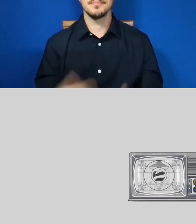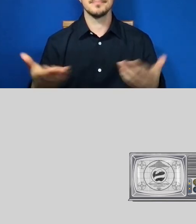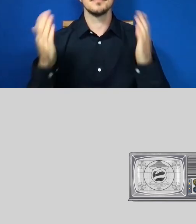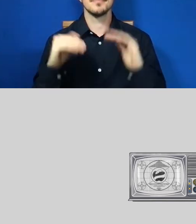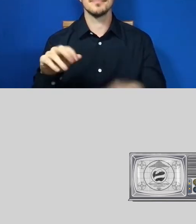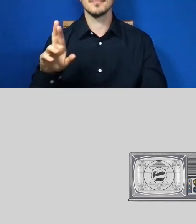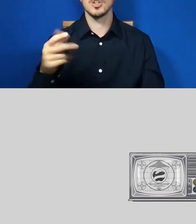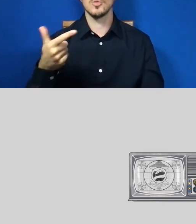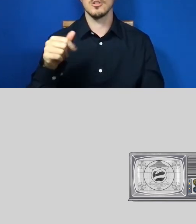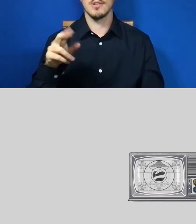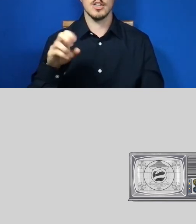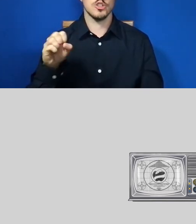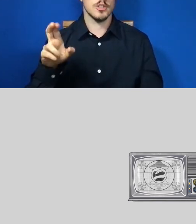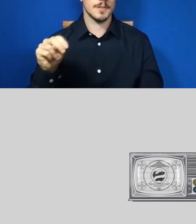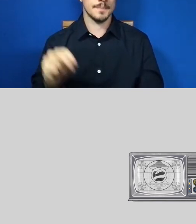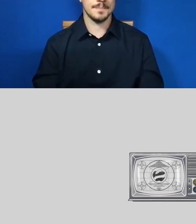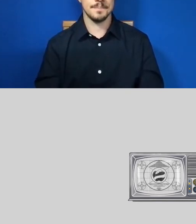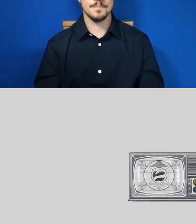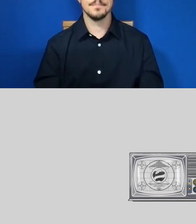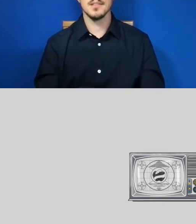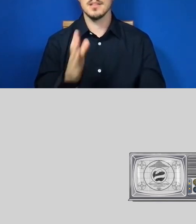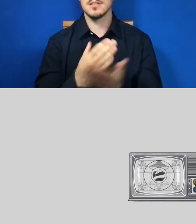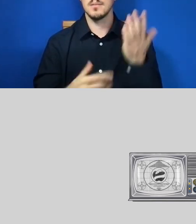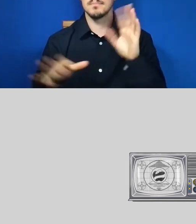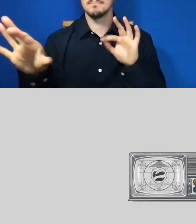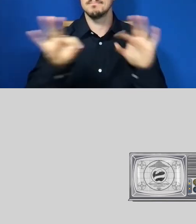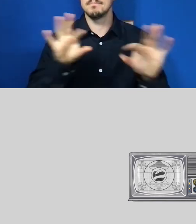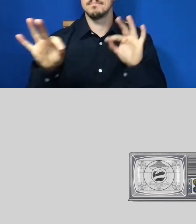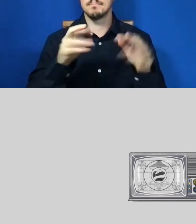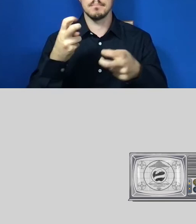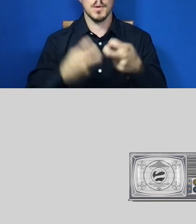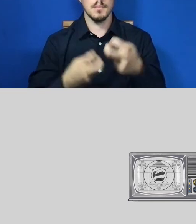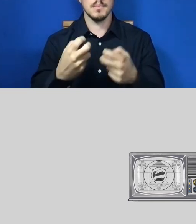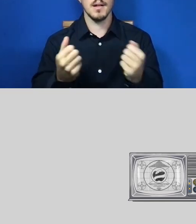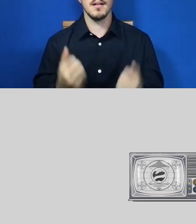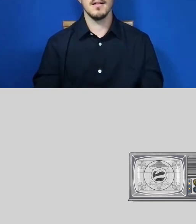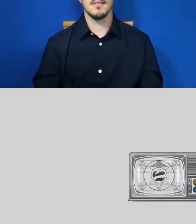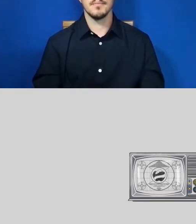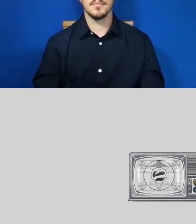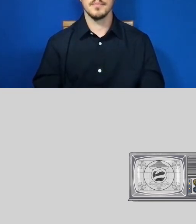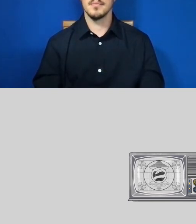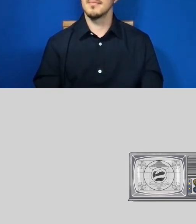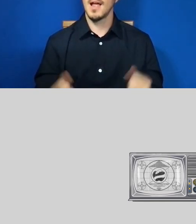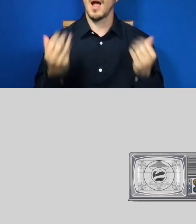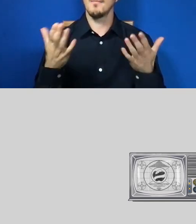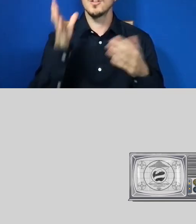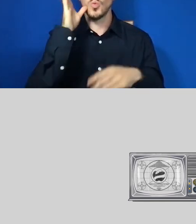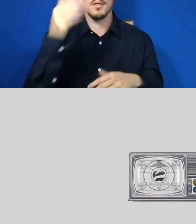Now let's take a look at regression. Some sample regression problems is, how much will my house sell for